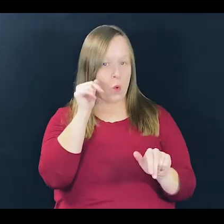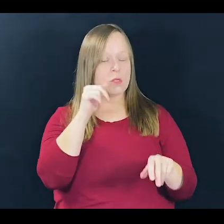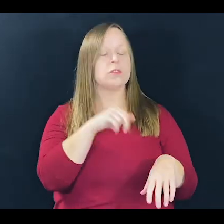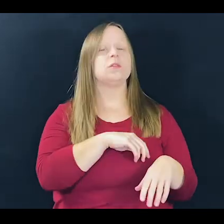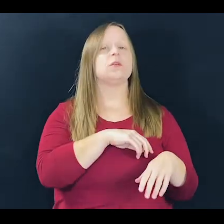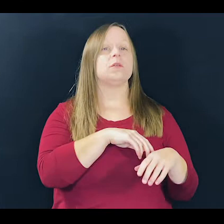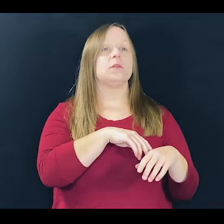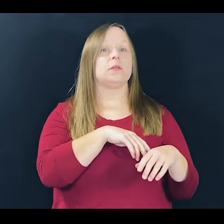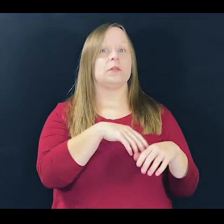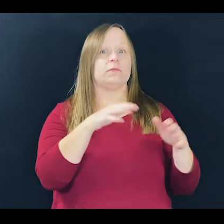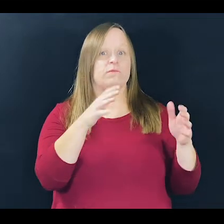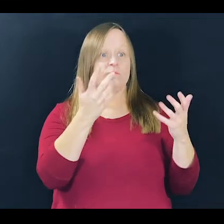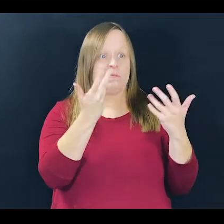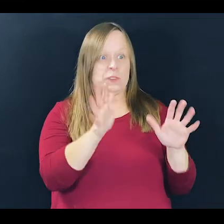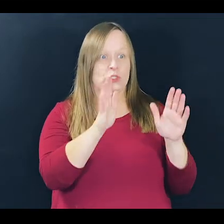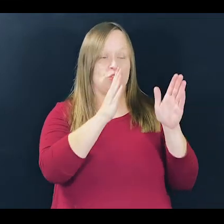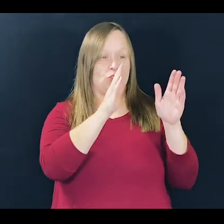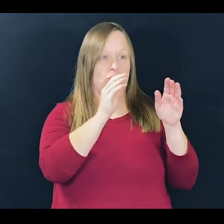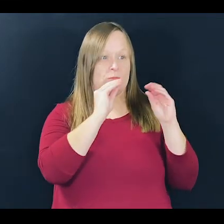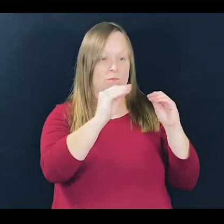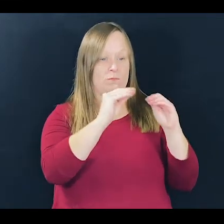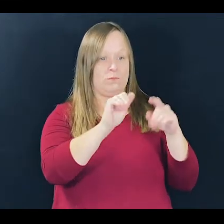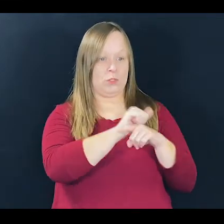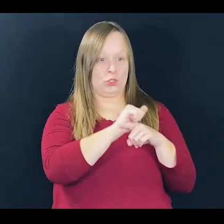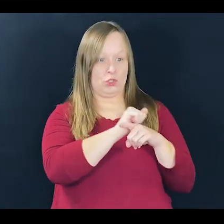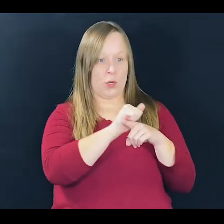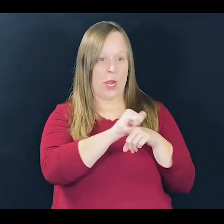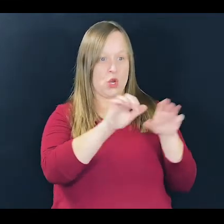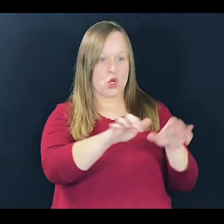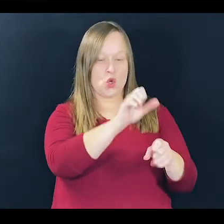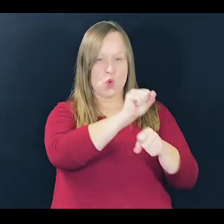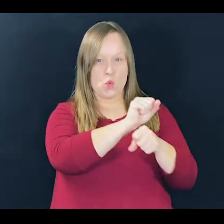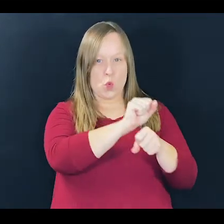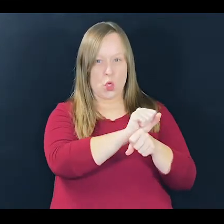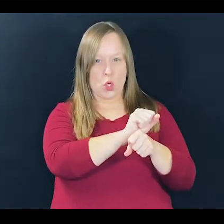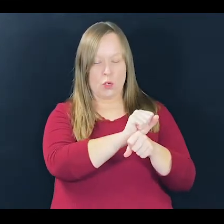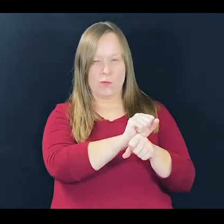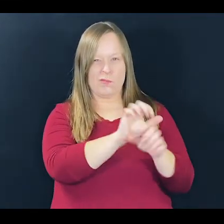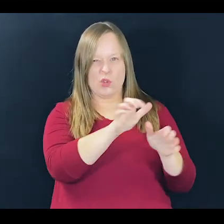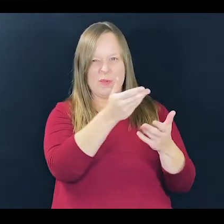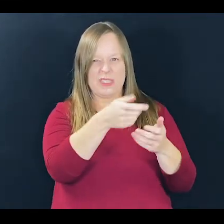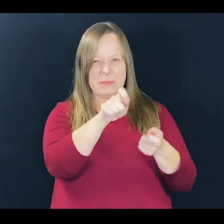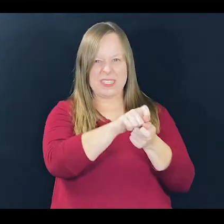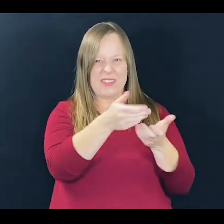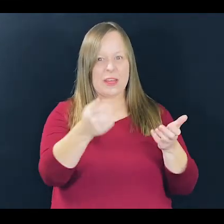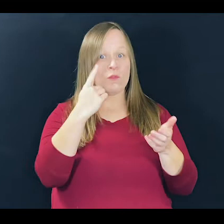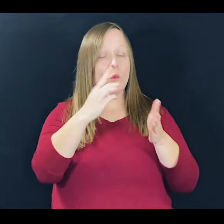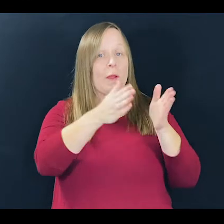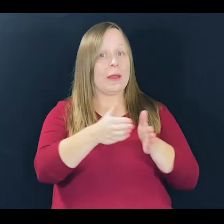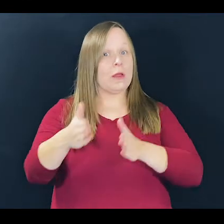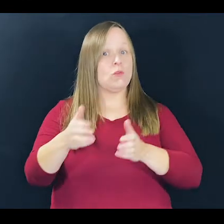that has been individually trained to do work or perform tasks for an individual